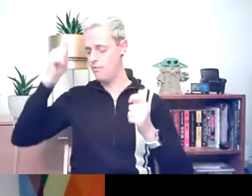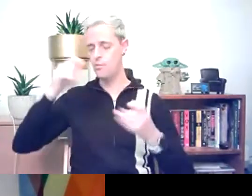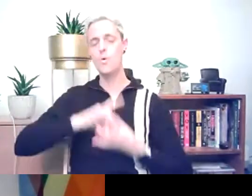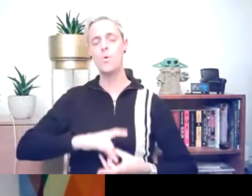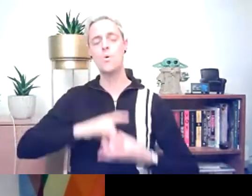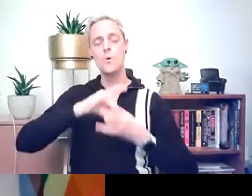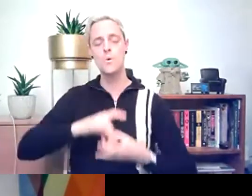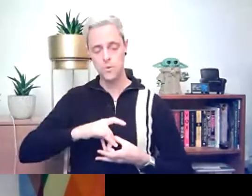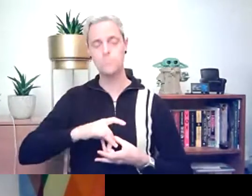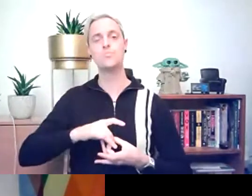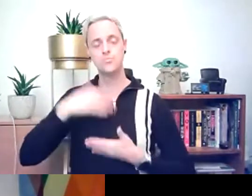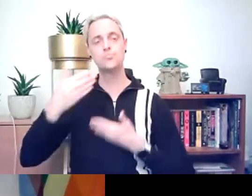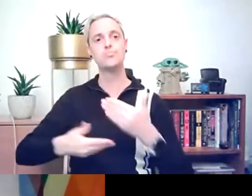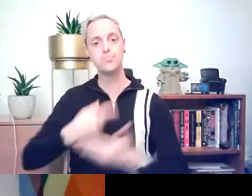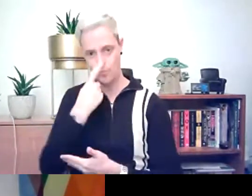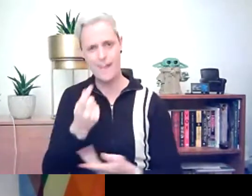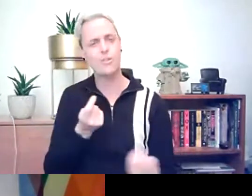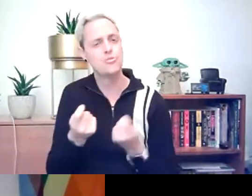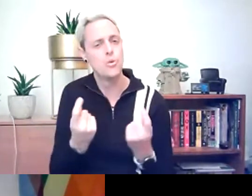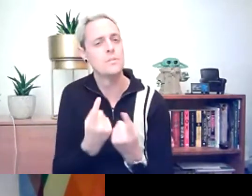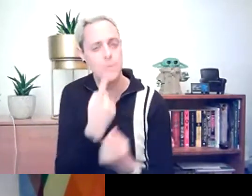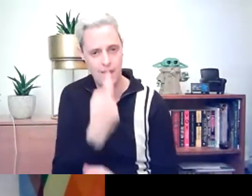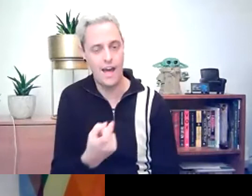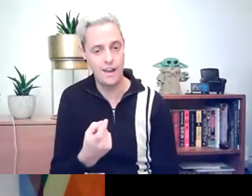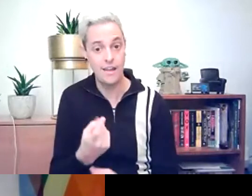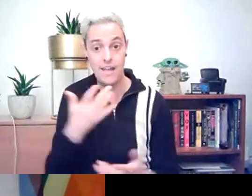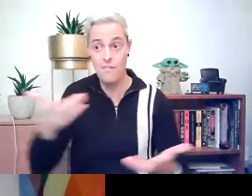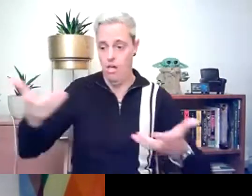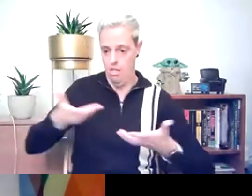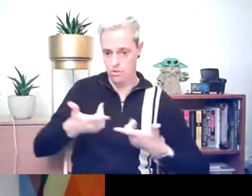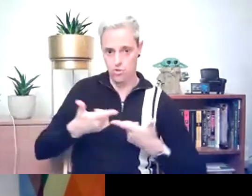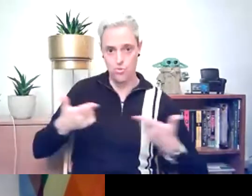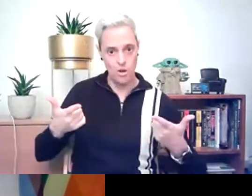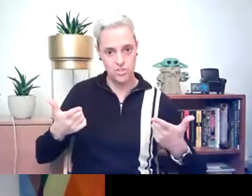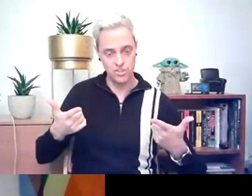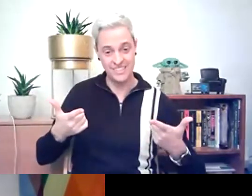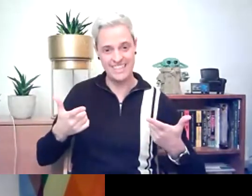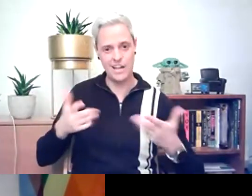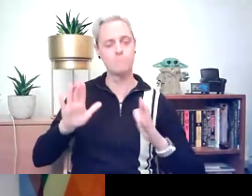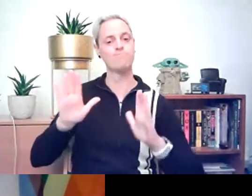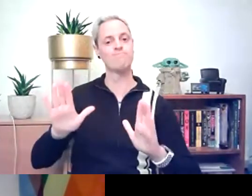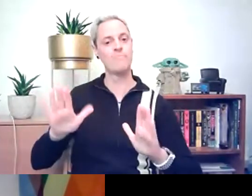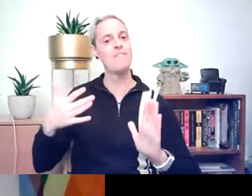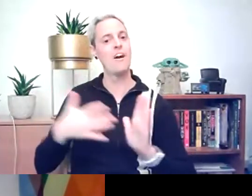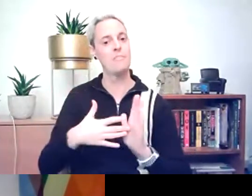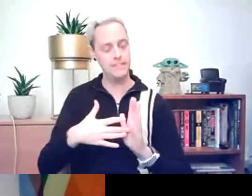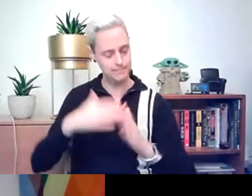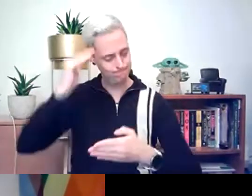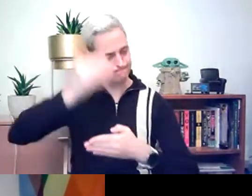then you will always have 18:39:29 some control over some part of that, even if you don't have control over. 18:39:34 Yeah, absolutely. So that's part